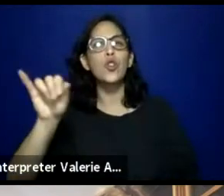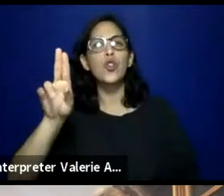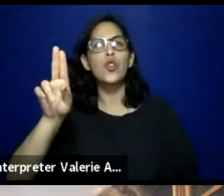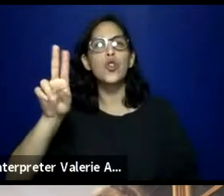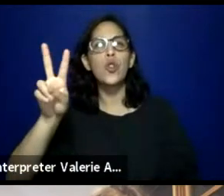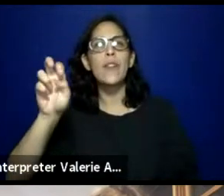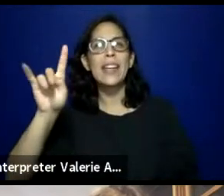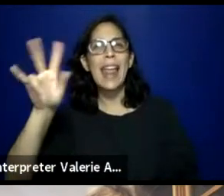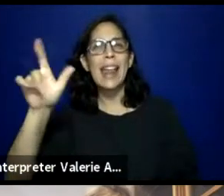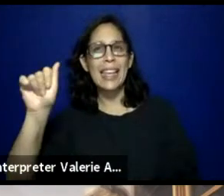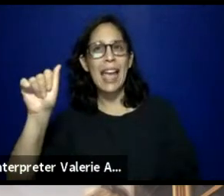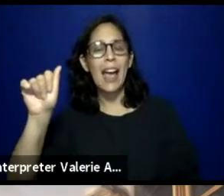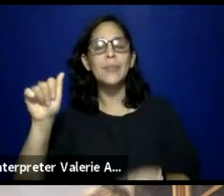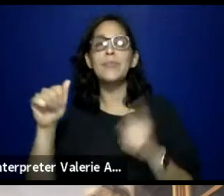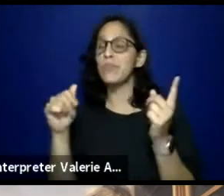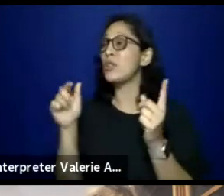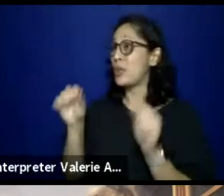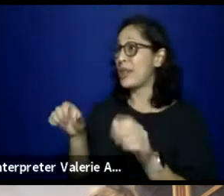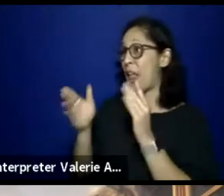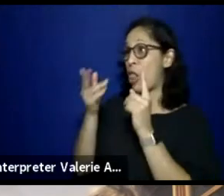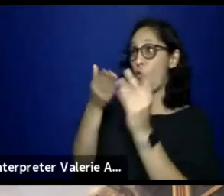thejuveniliacollective.com or on Instagram